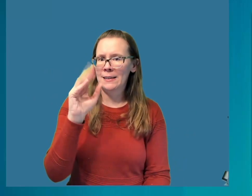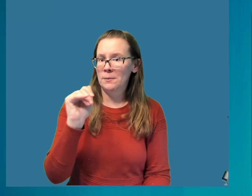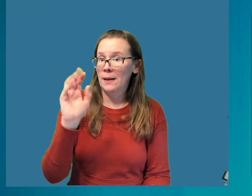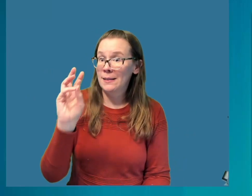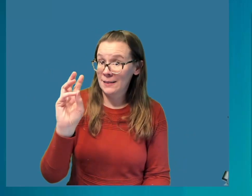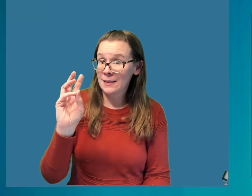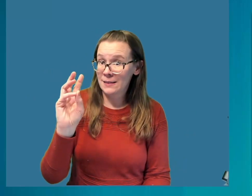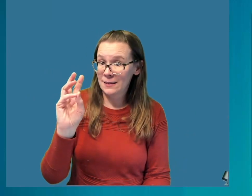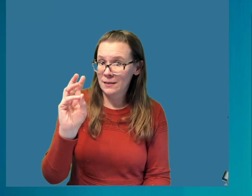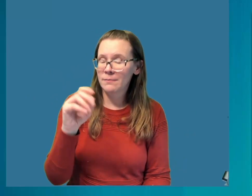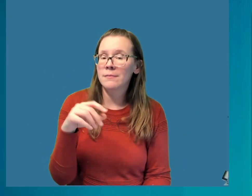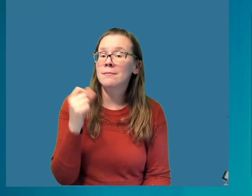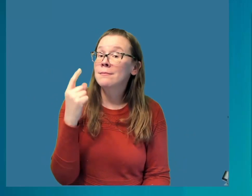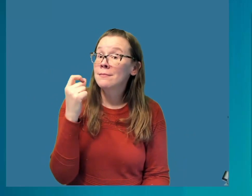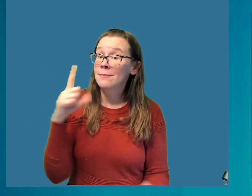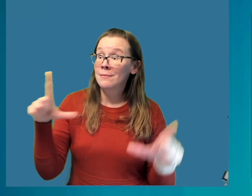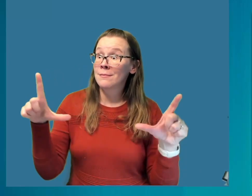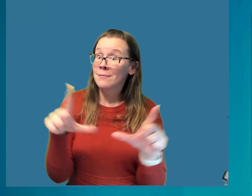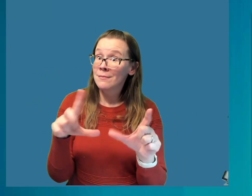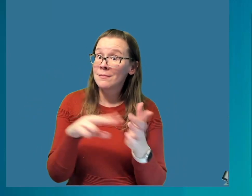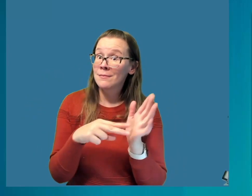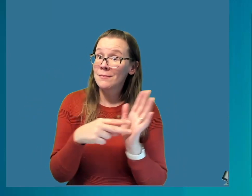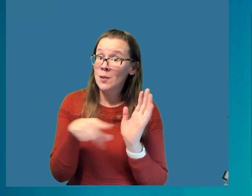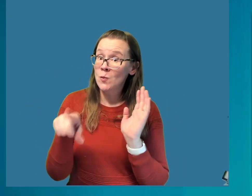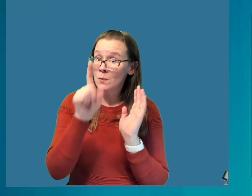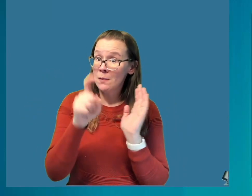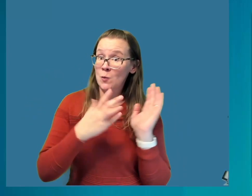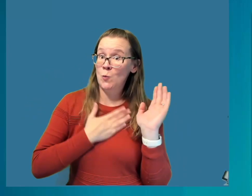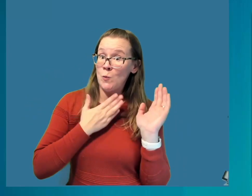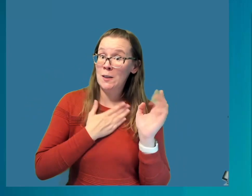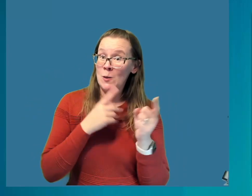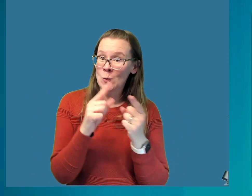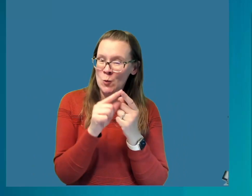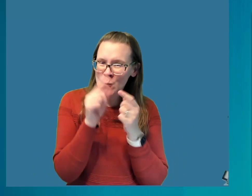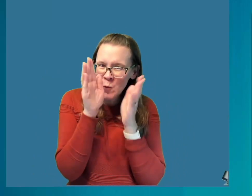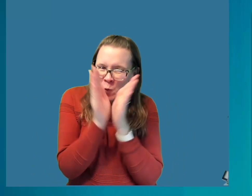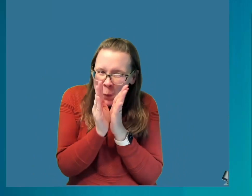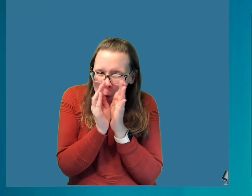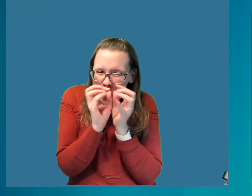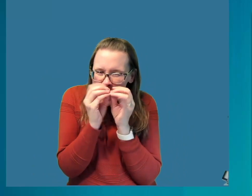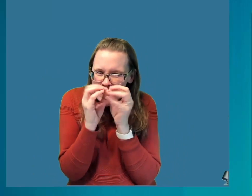so that it would finish within a 6x6 inch greeting card size (or 5 and 1/2 x 5 and